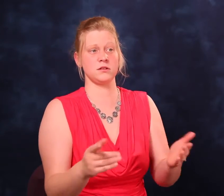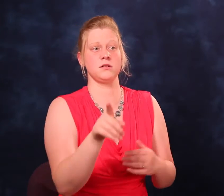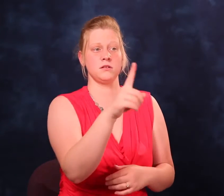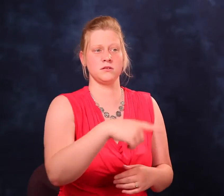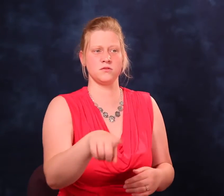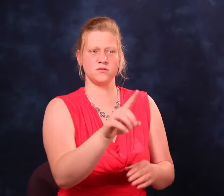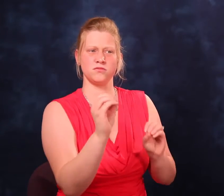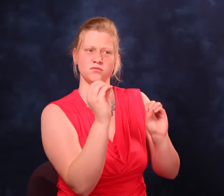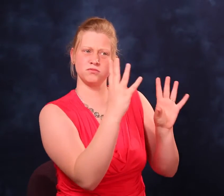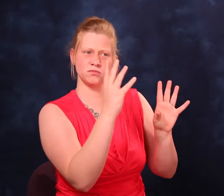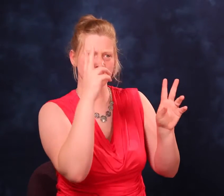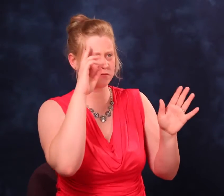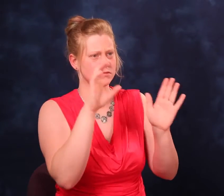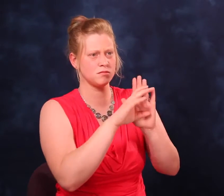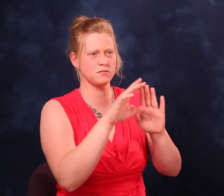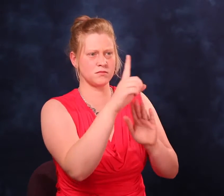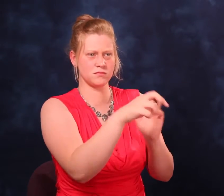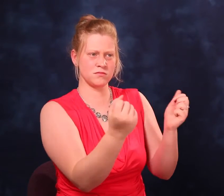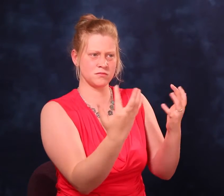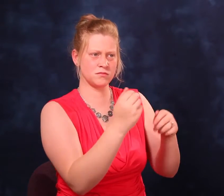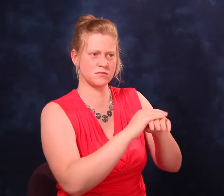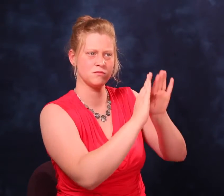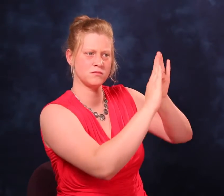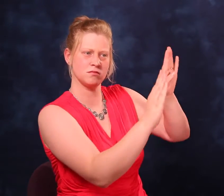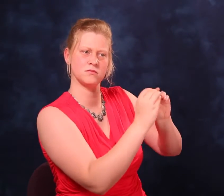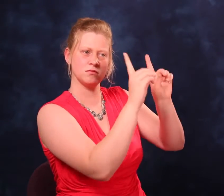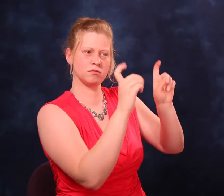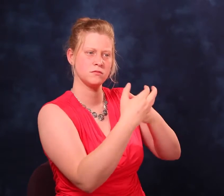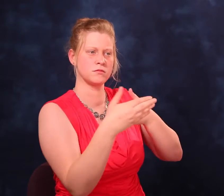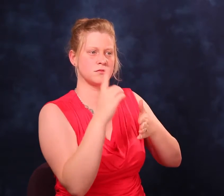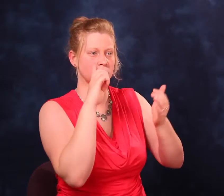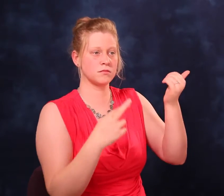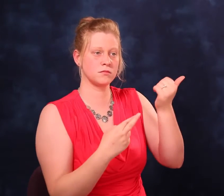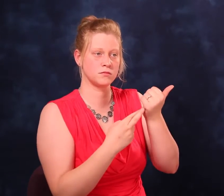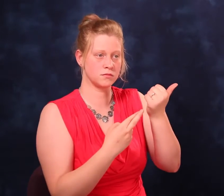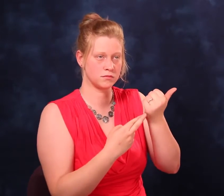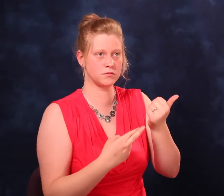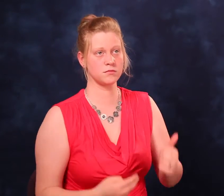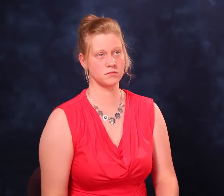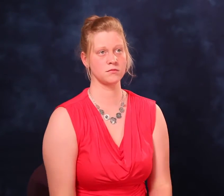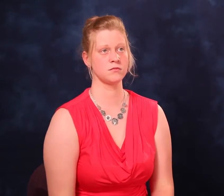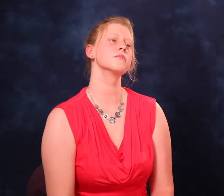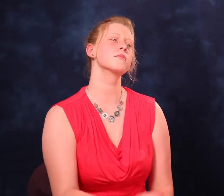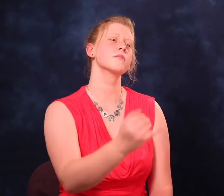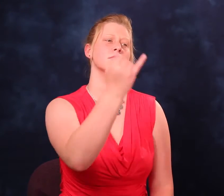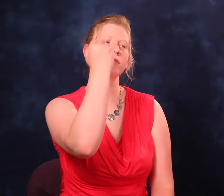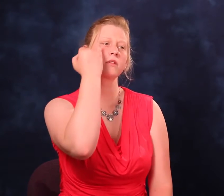I suggest that you post pictures of these signs on the wall in the exam rooms for reference.